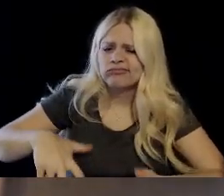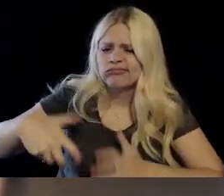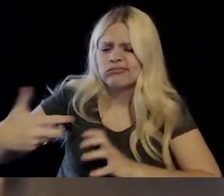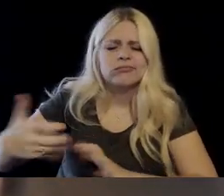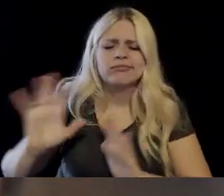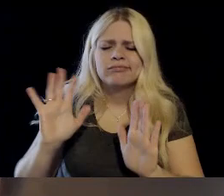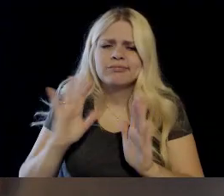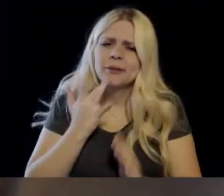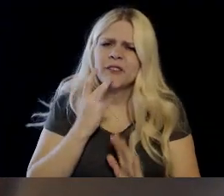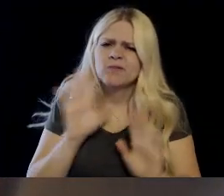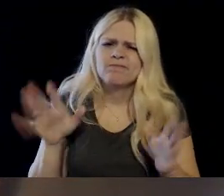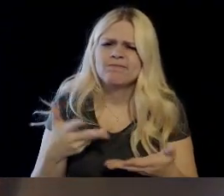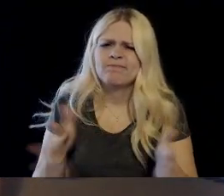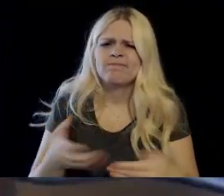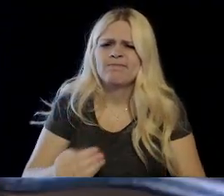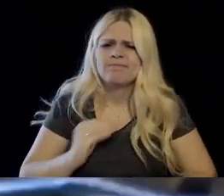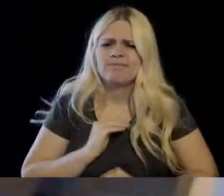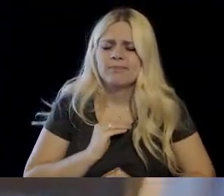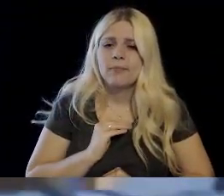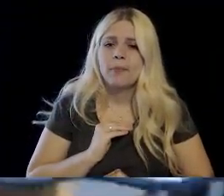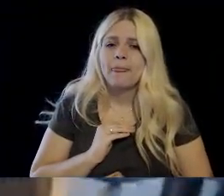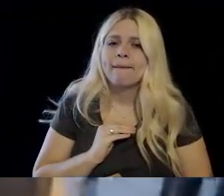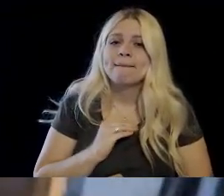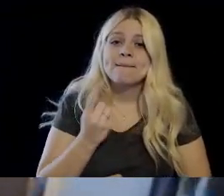Erica: Alright, Amber's 8 year old wants to know how long bears live.